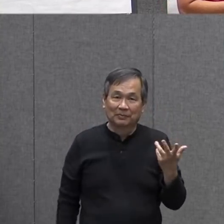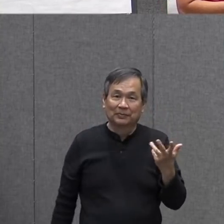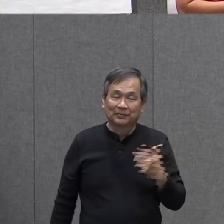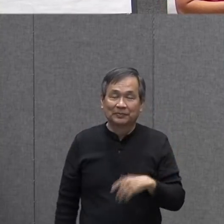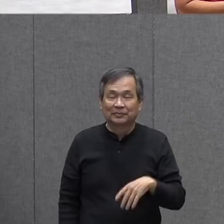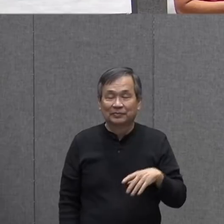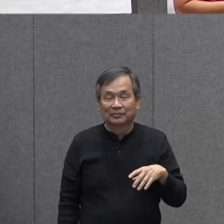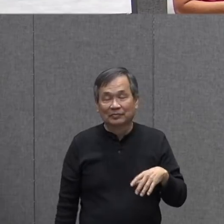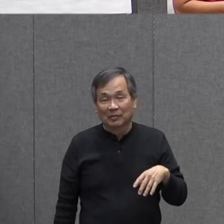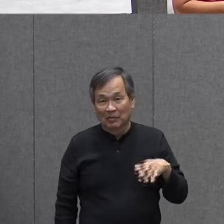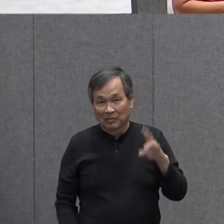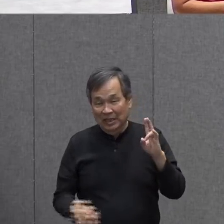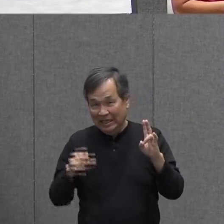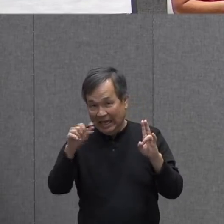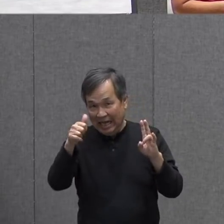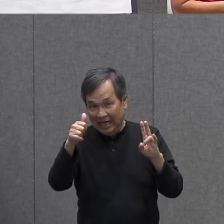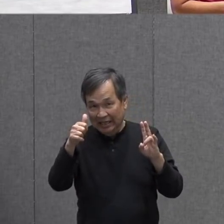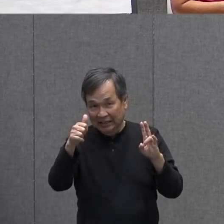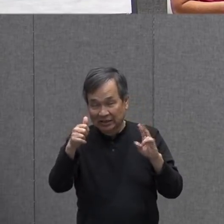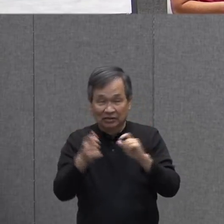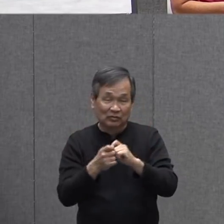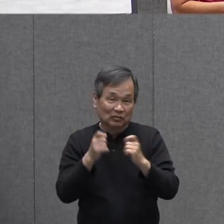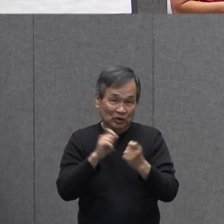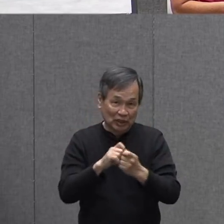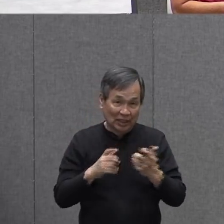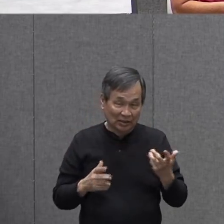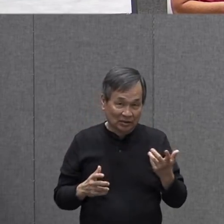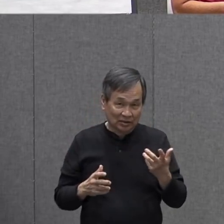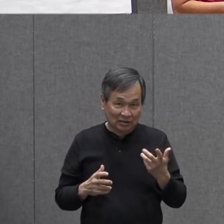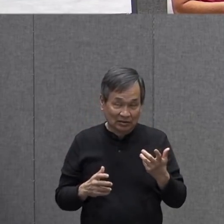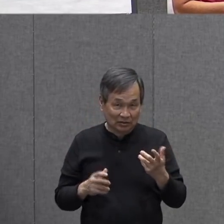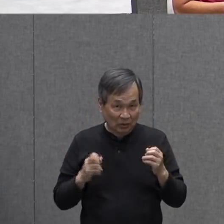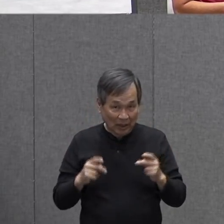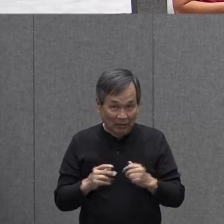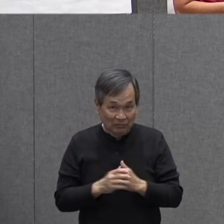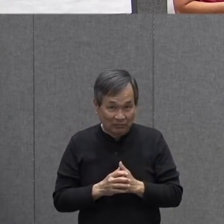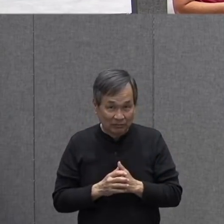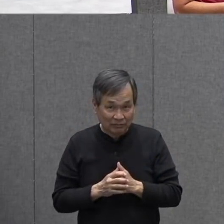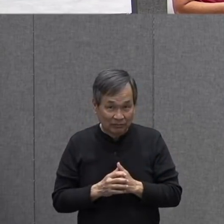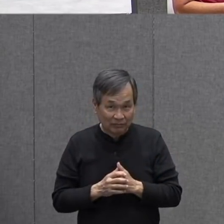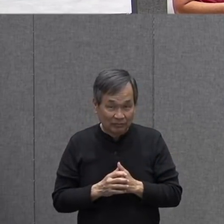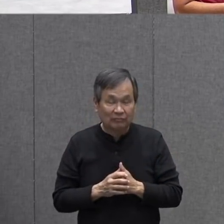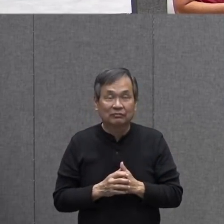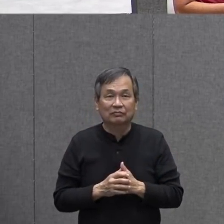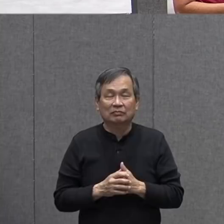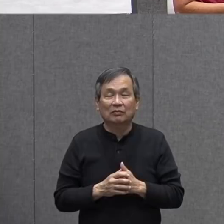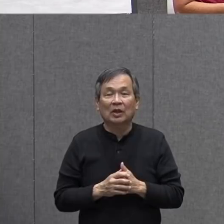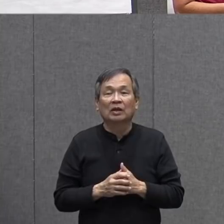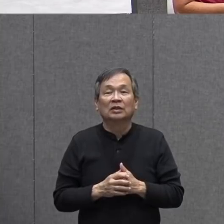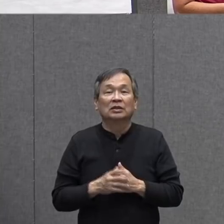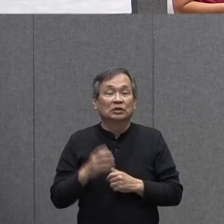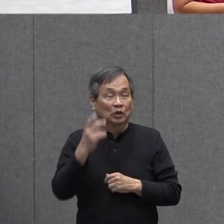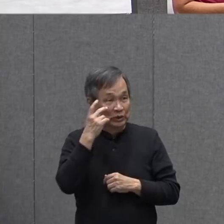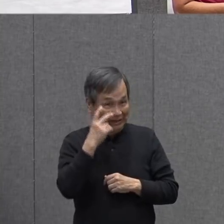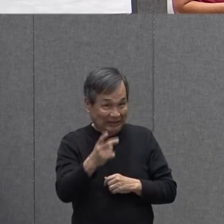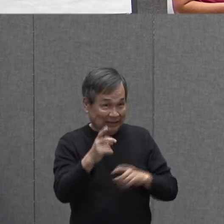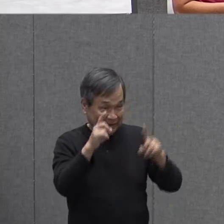It's our tens that are going to change as we add more tens. So, if we go back to the chart